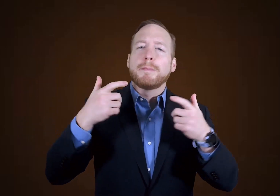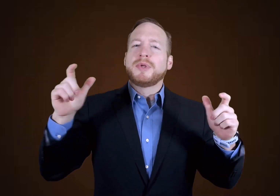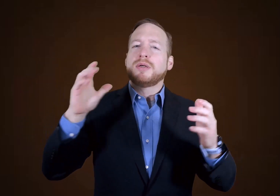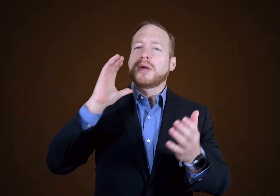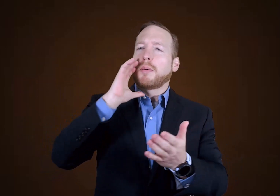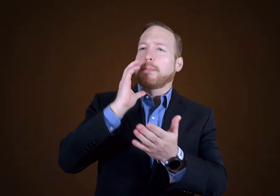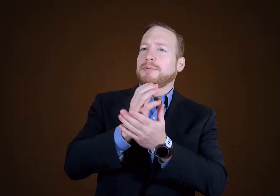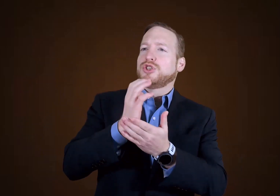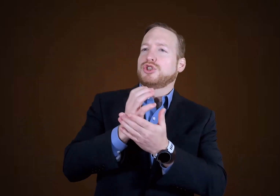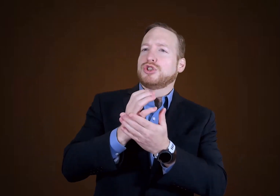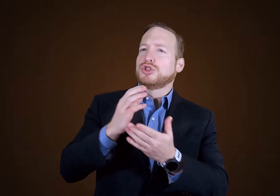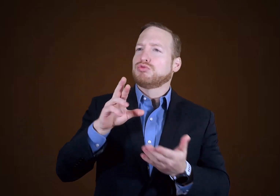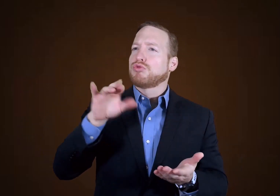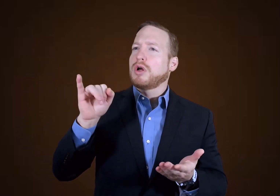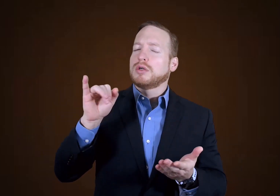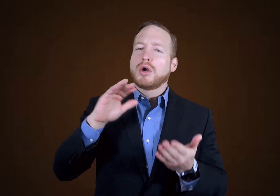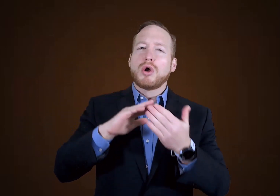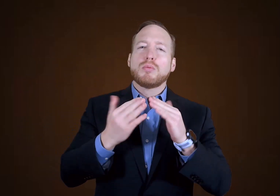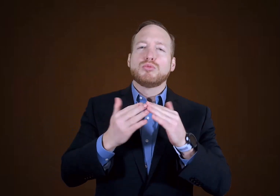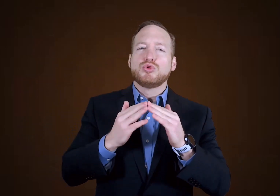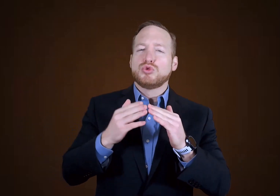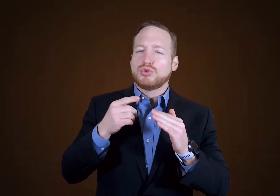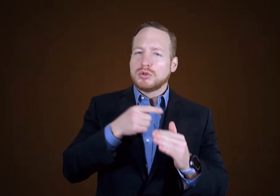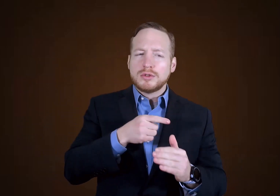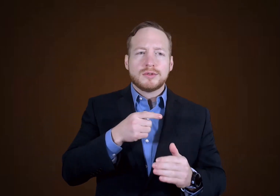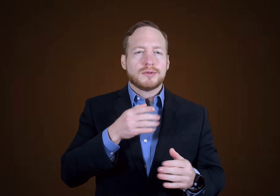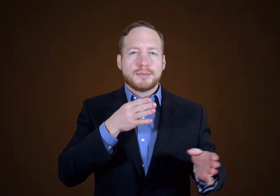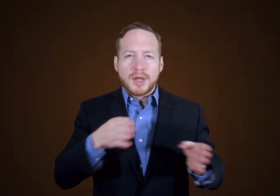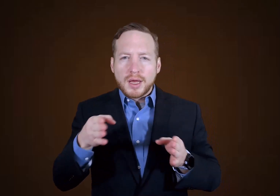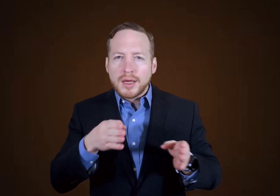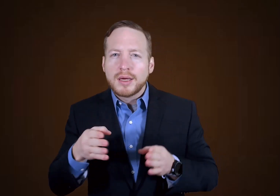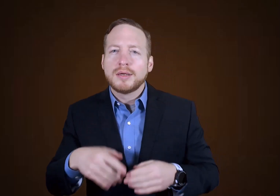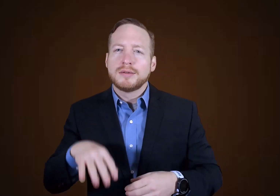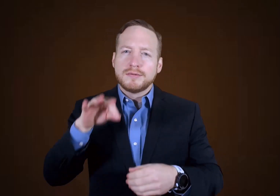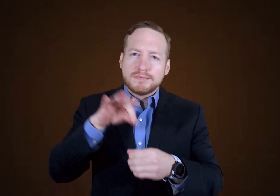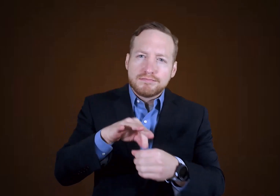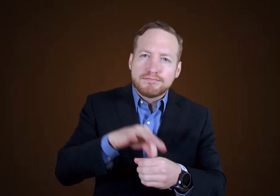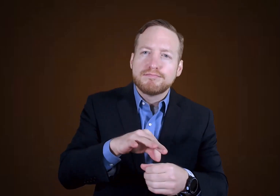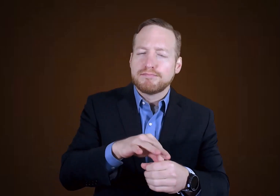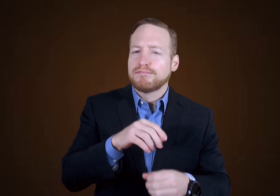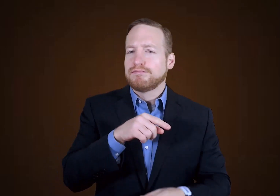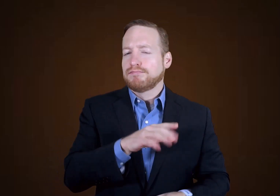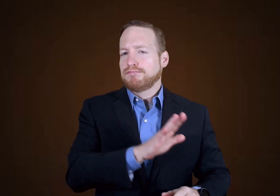what we do as a commission is look at the big picture and think about the needs of the community